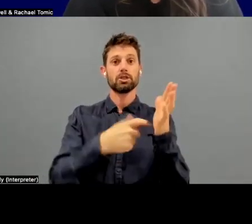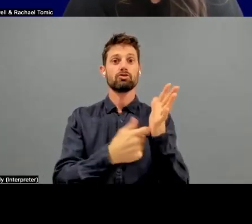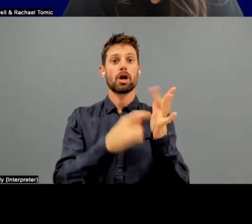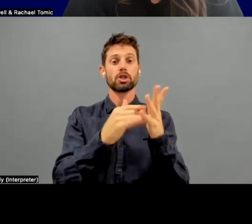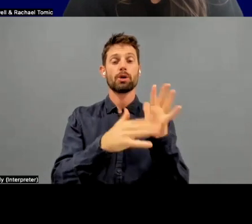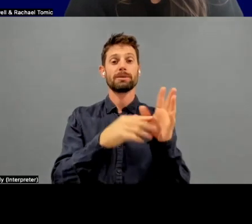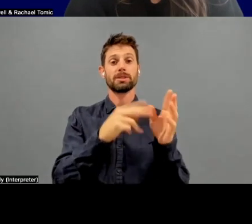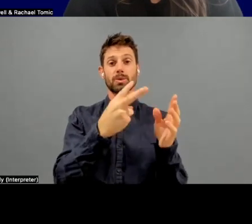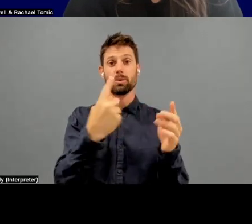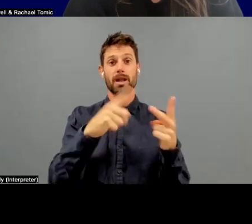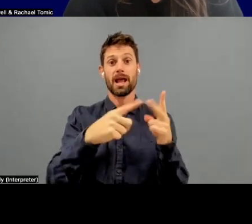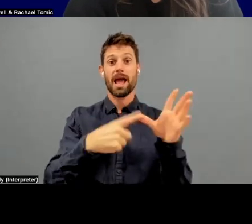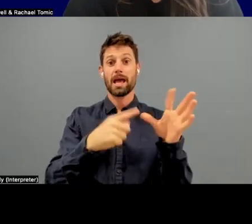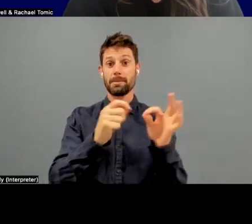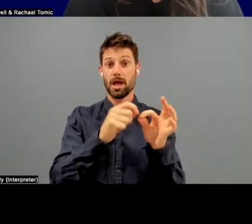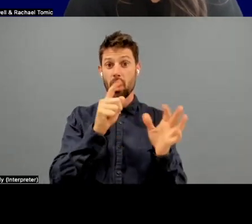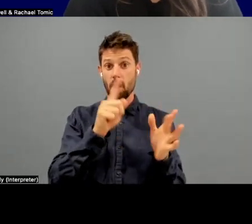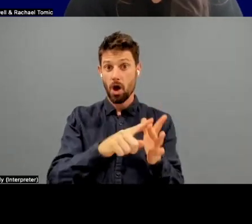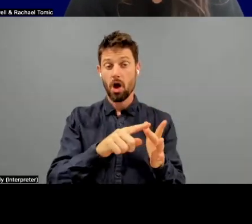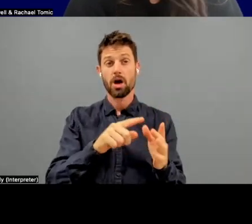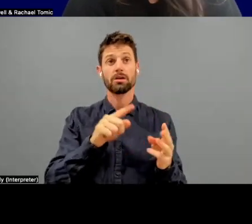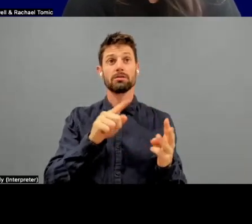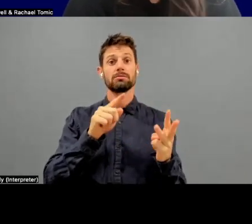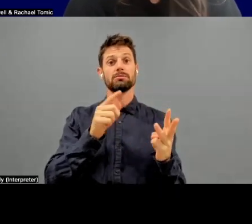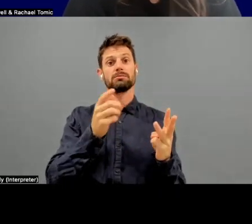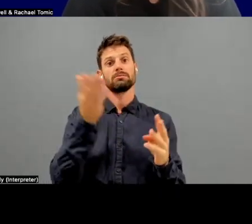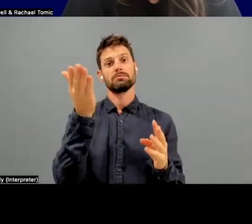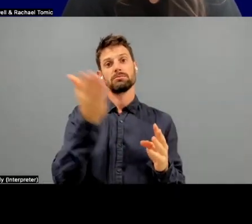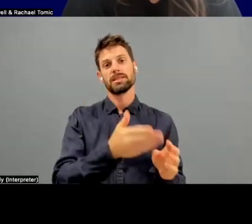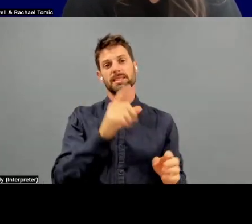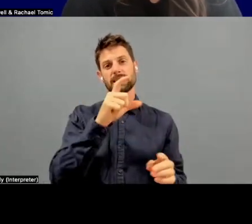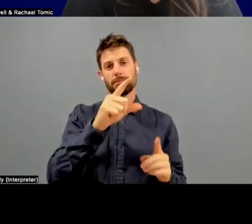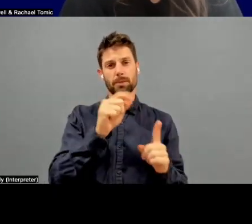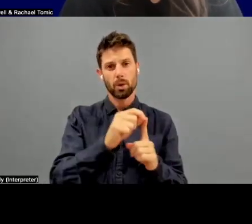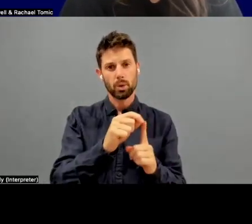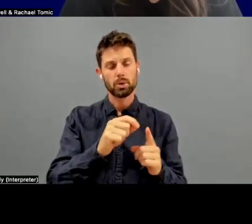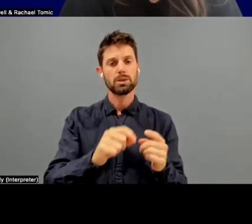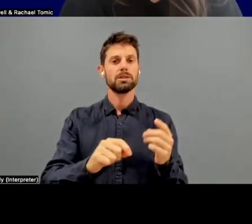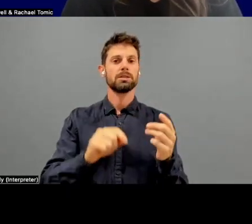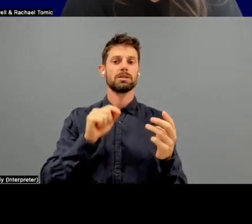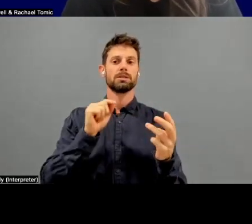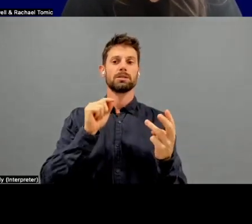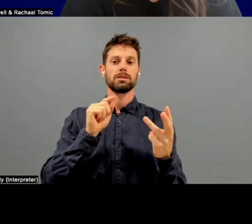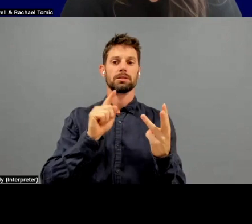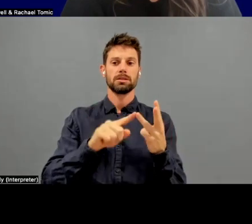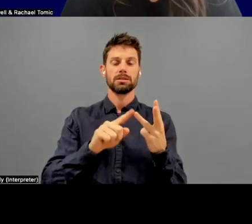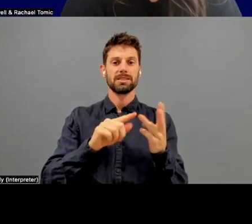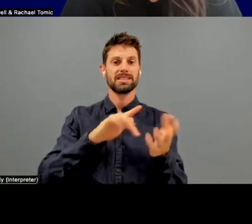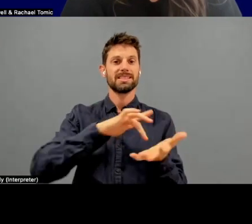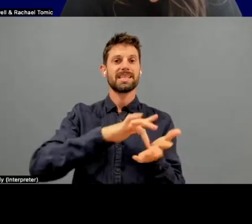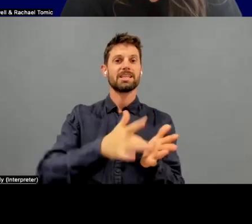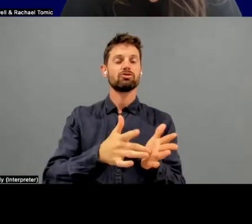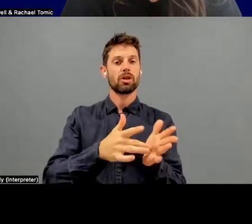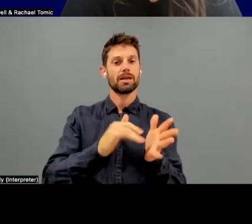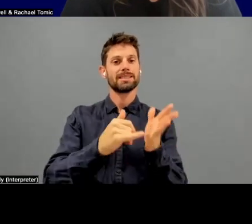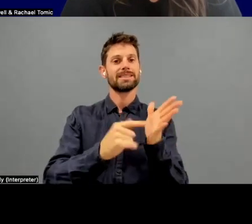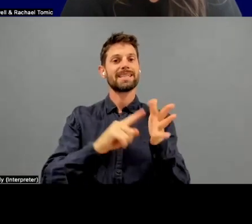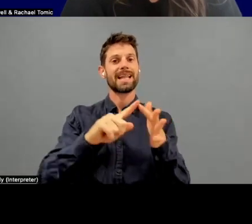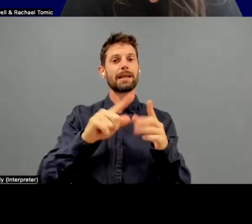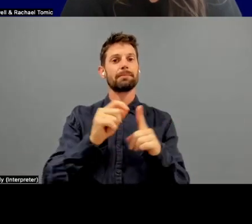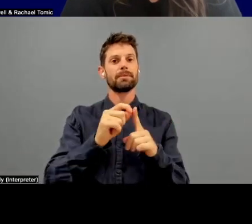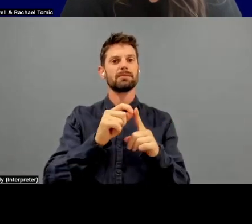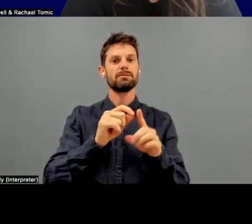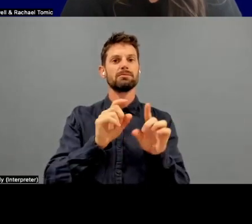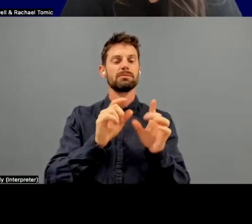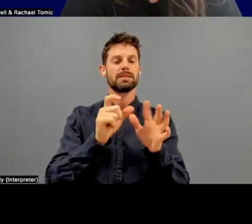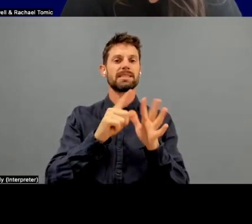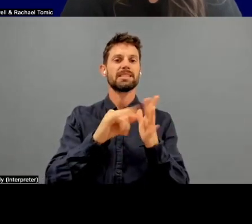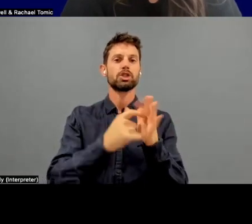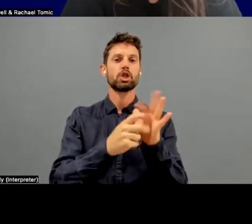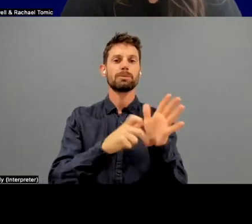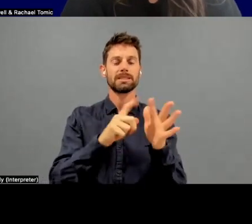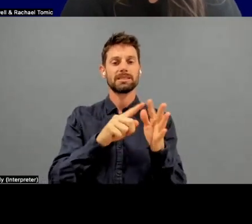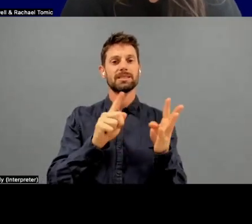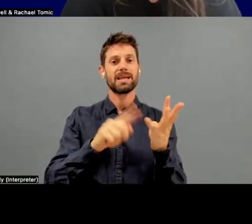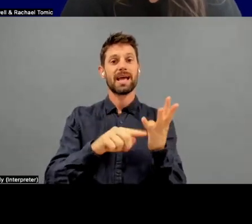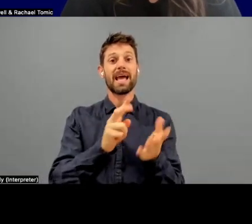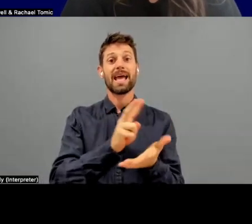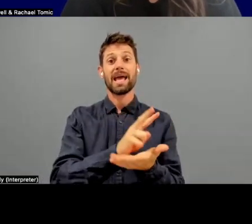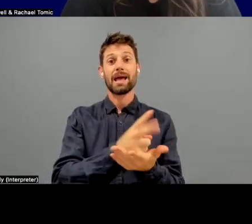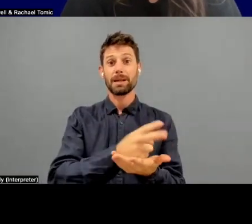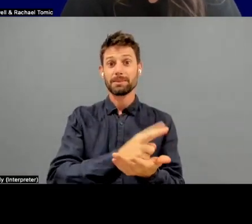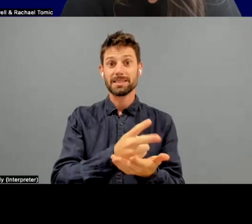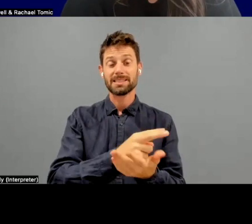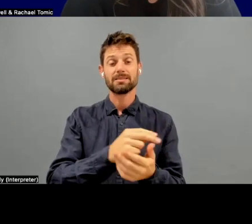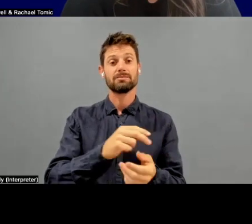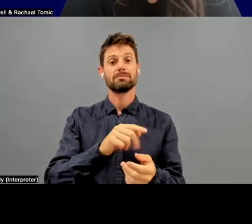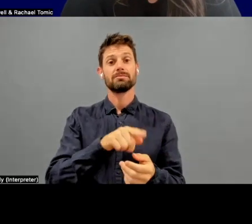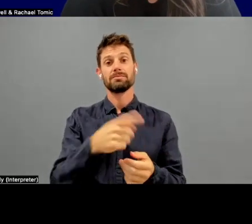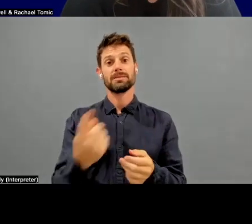ABI/cerebral palsy, centralised sleep disturbance, epilepsy, CVI,